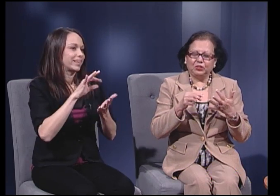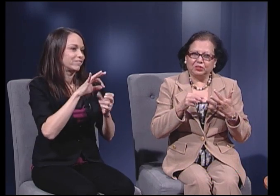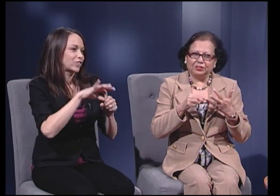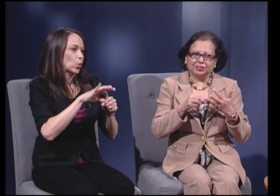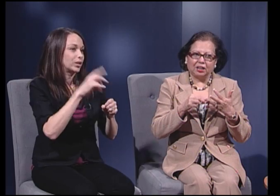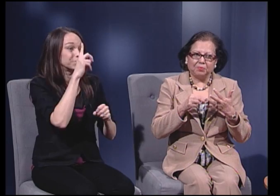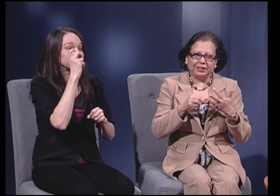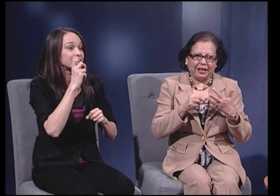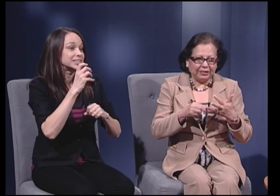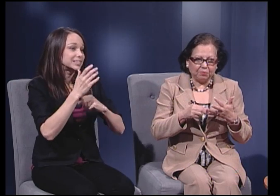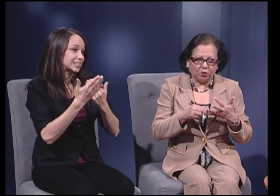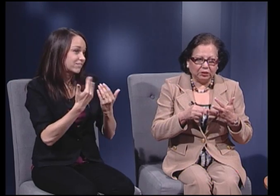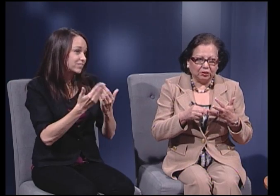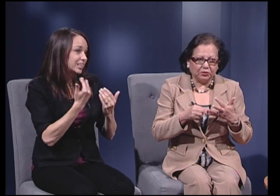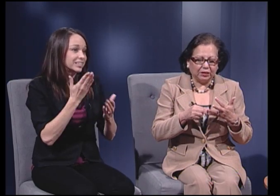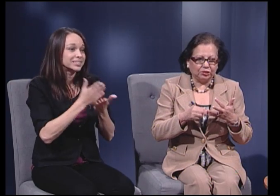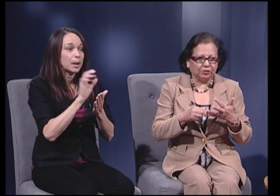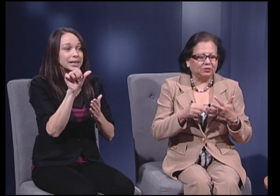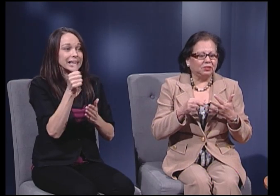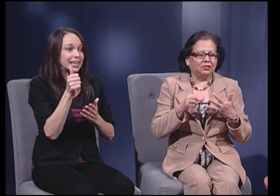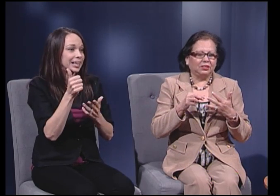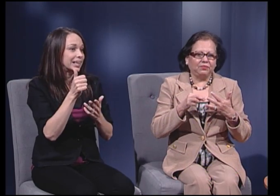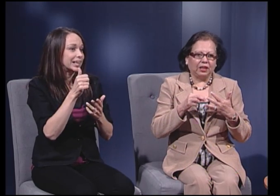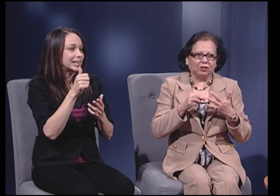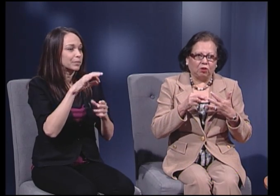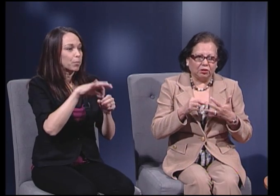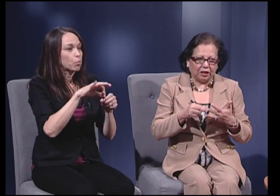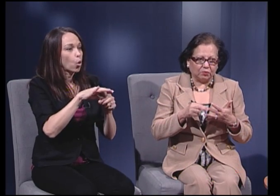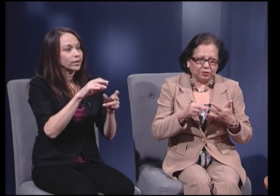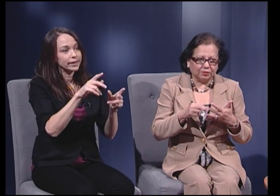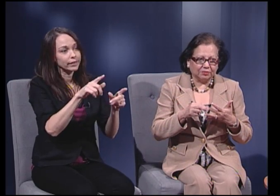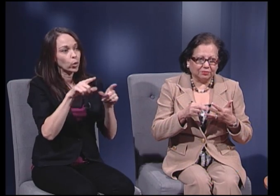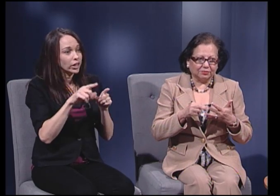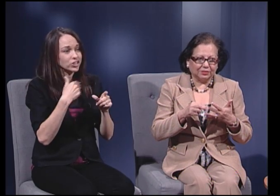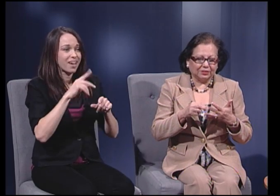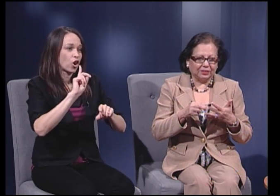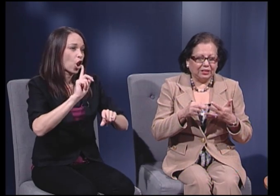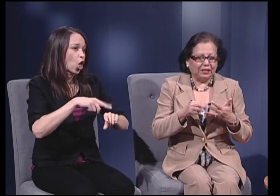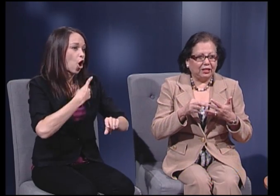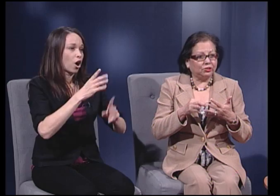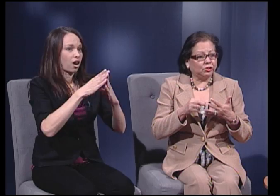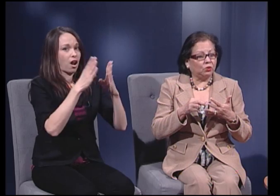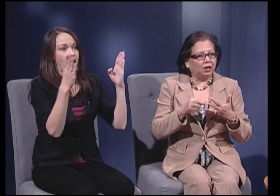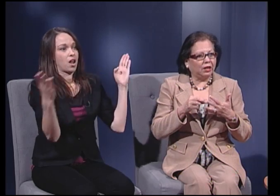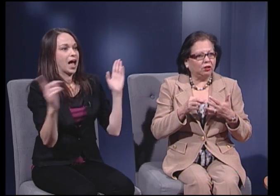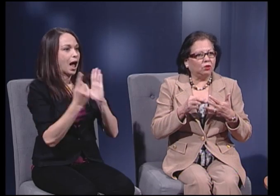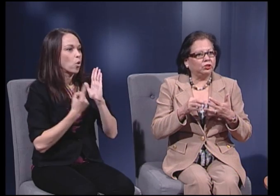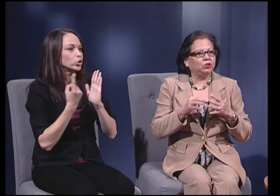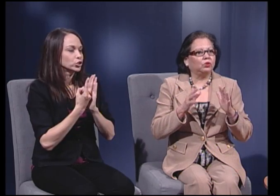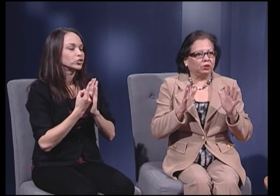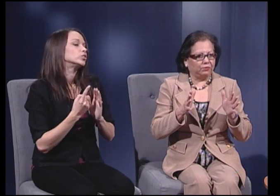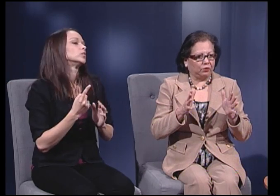You can stop at any polling location, they've got long hours. And so I always do early voting.